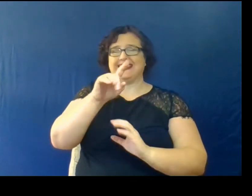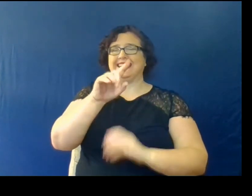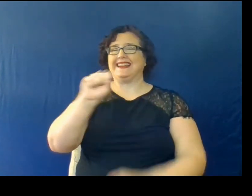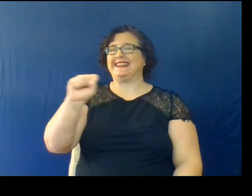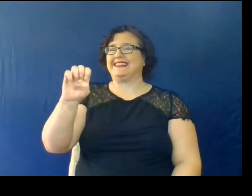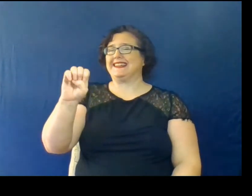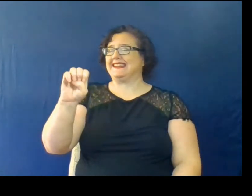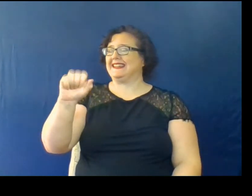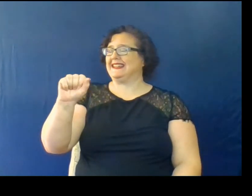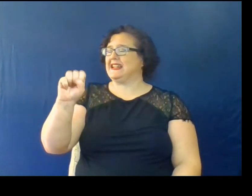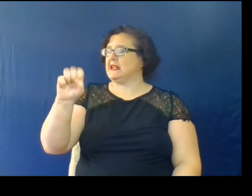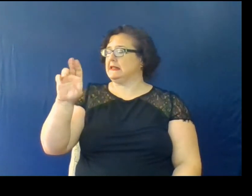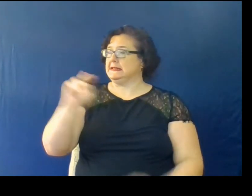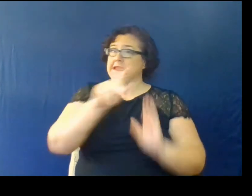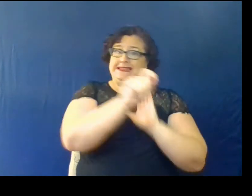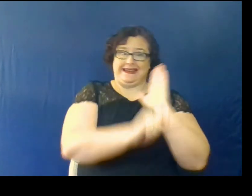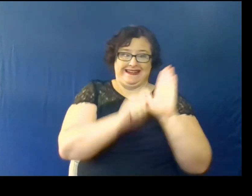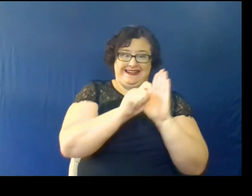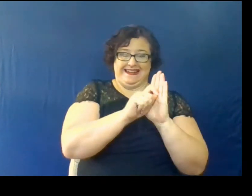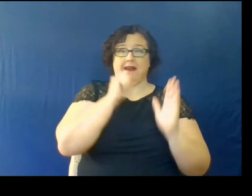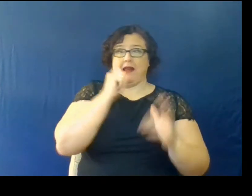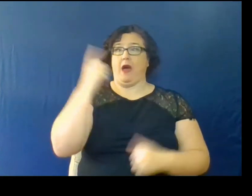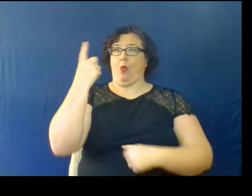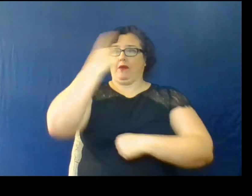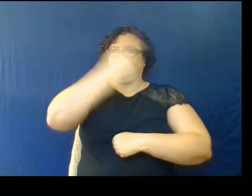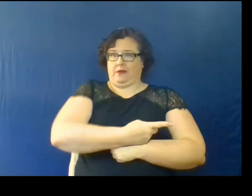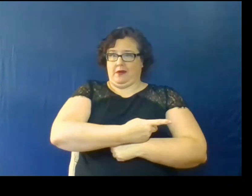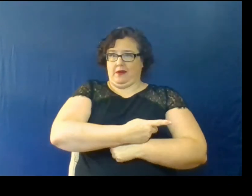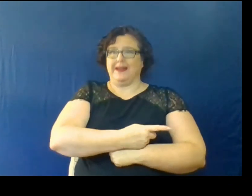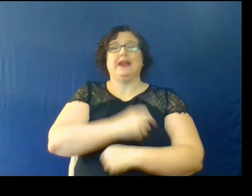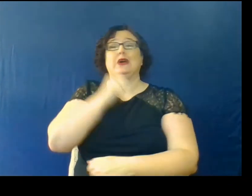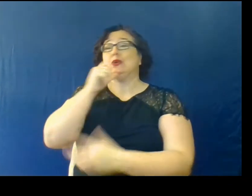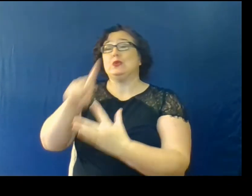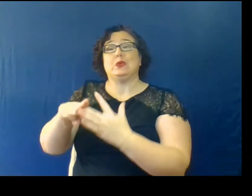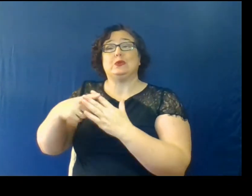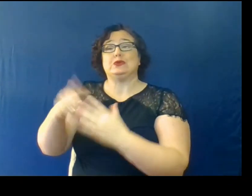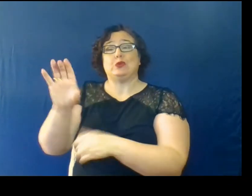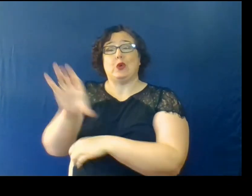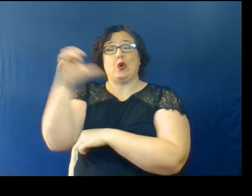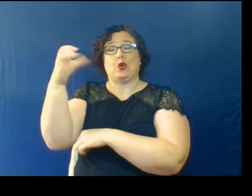don't start your Christmas shopping on Christmas eve at three o'clock in the afternoon, to go to